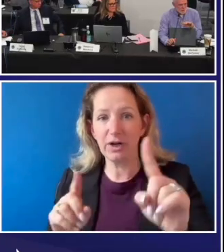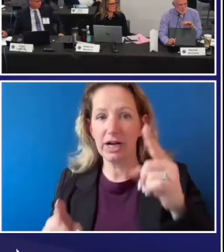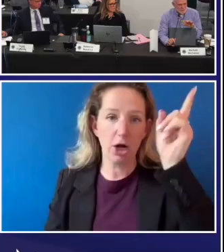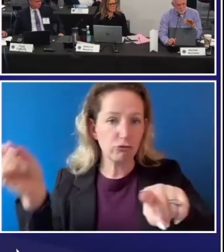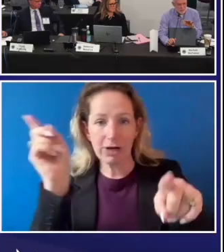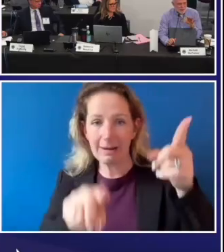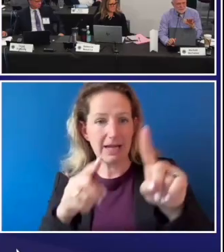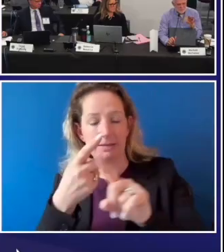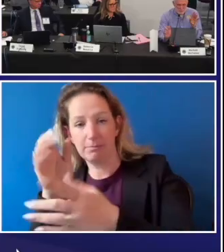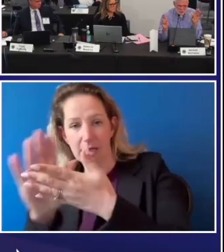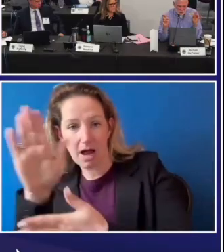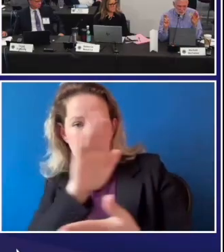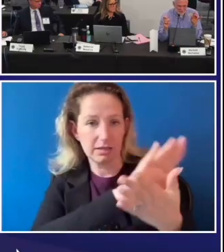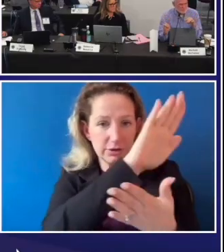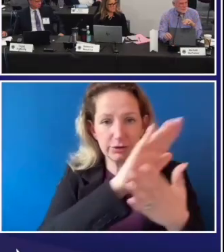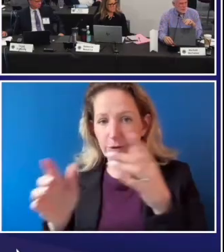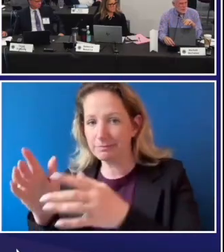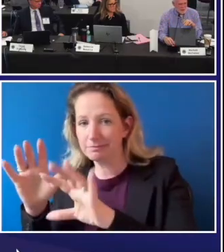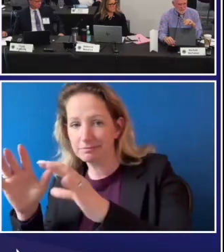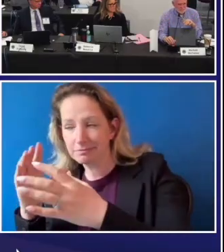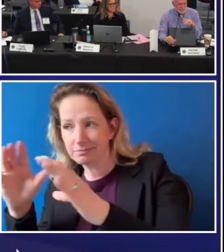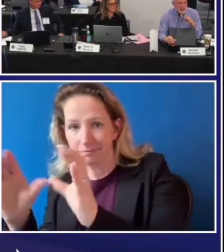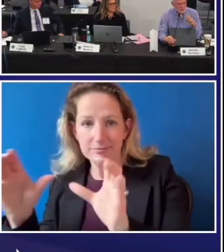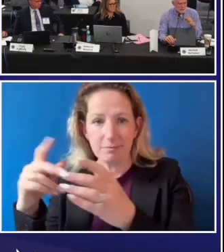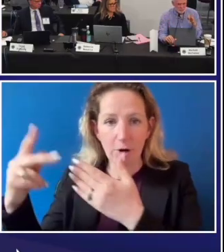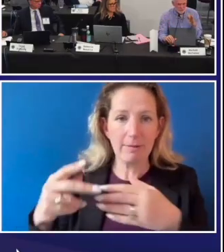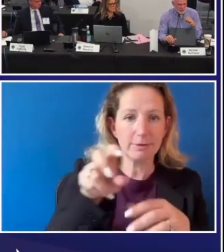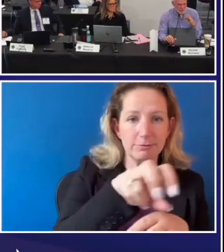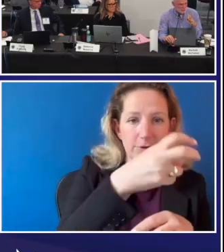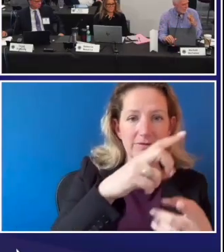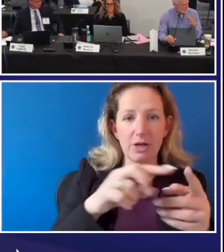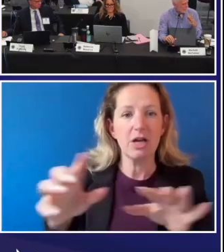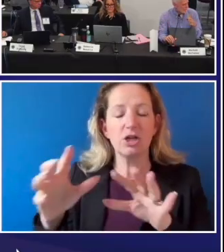can get a block of credit for a non-degree or non-credit bearing.